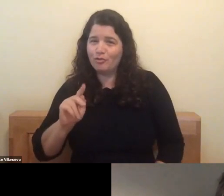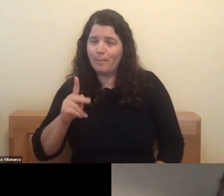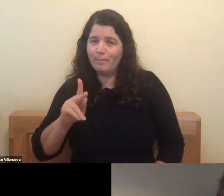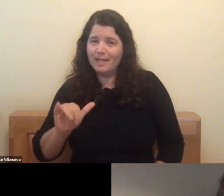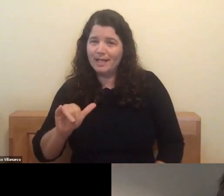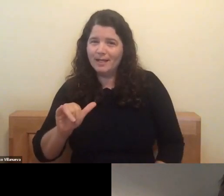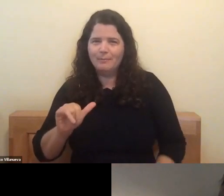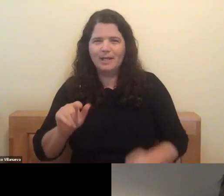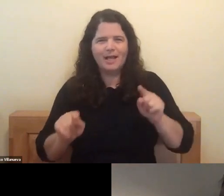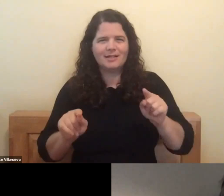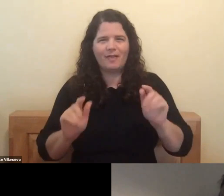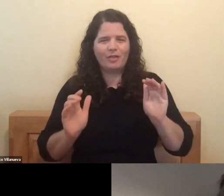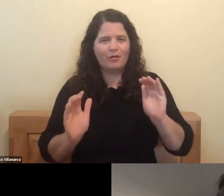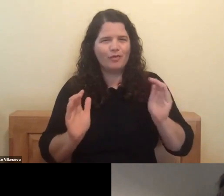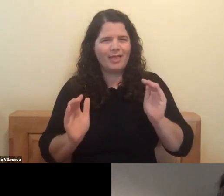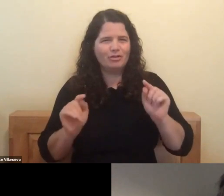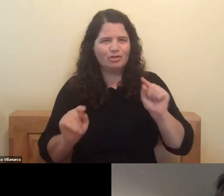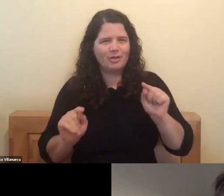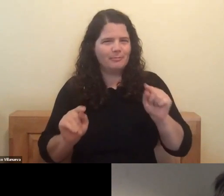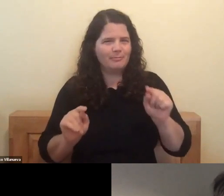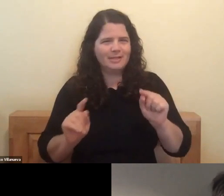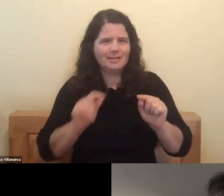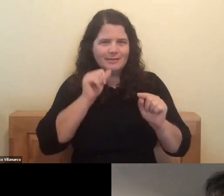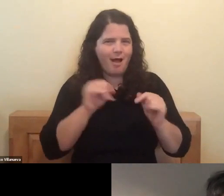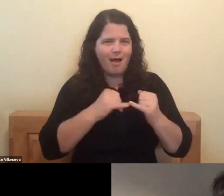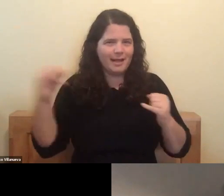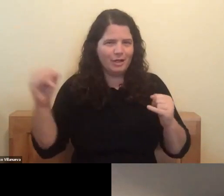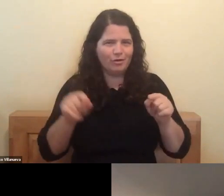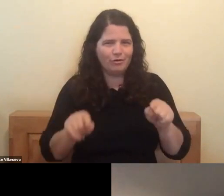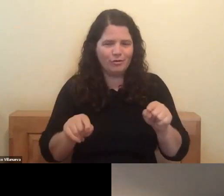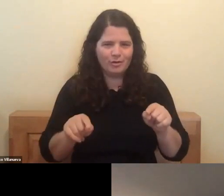is non-linear high entropy is less effective than low entropy if we change the proportions